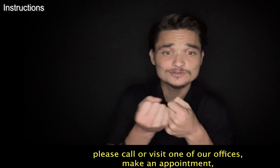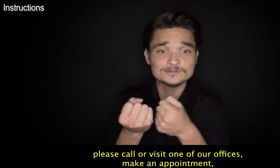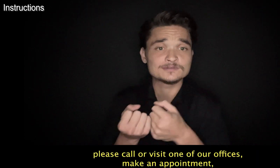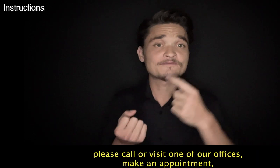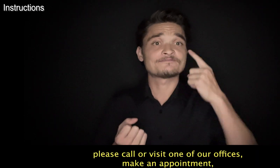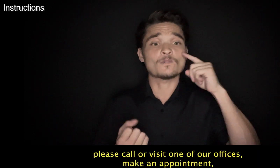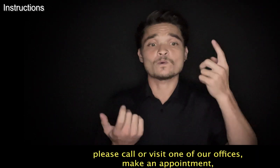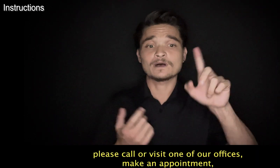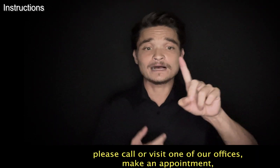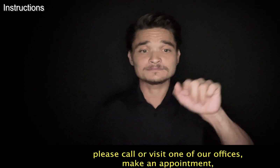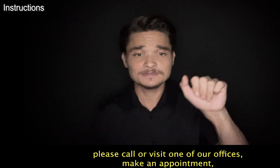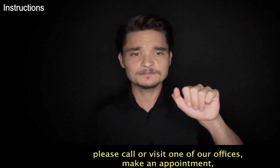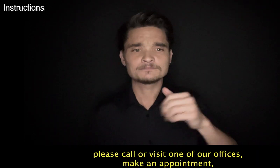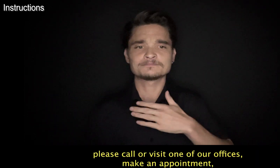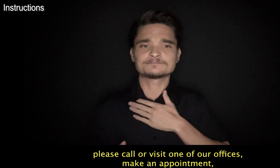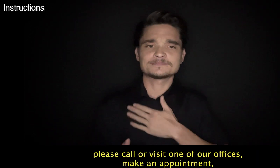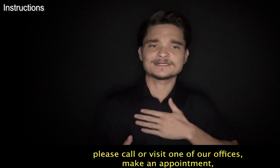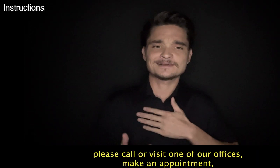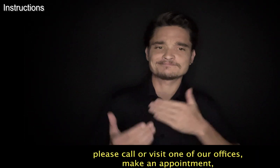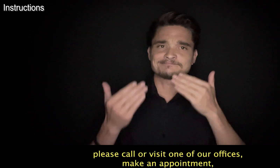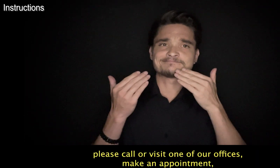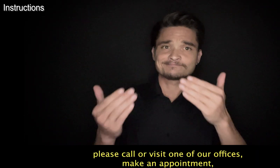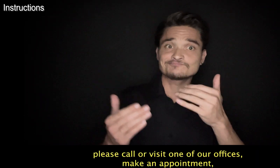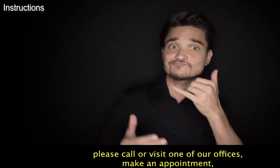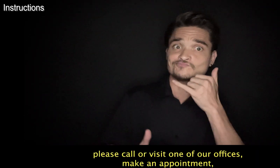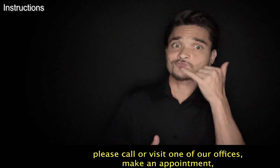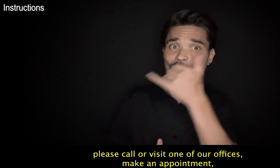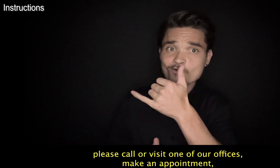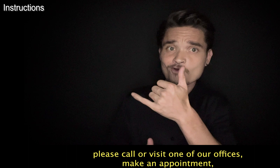please call or visit one of our offices, make an appointment,